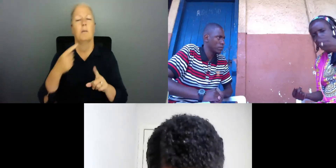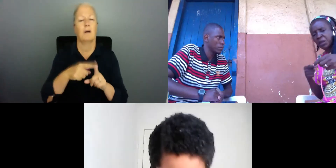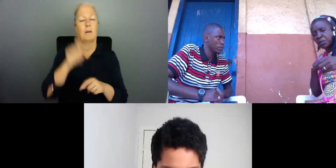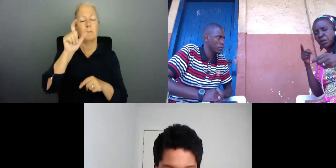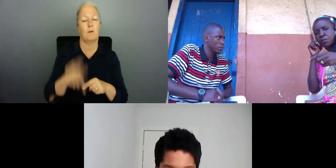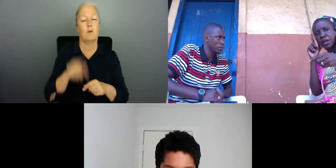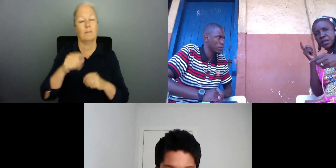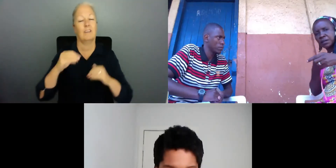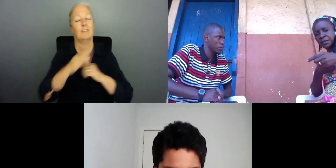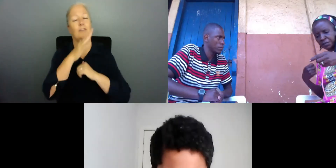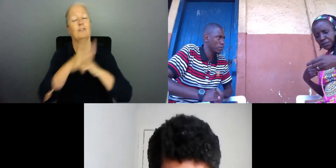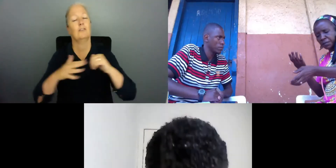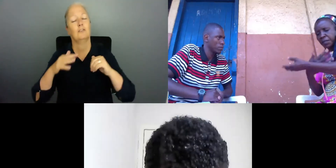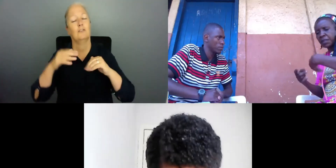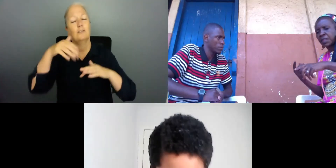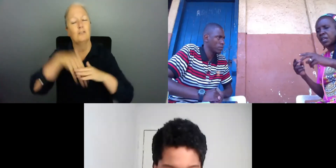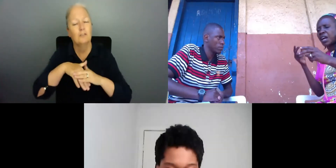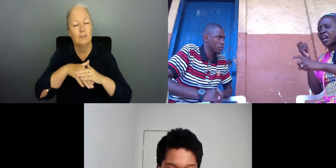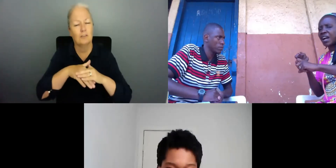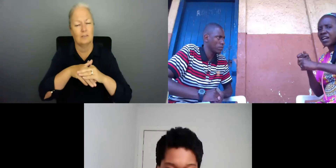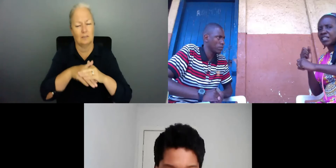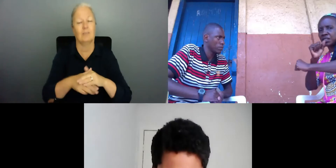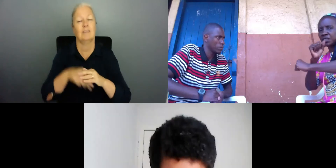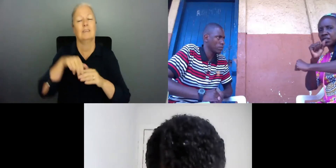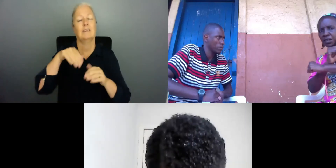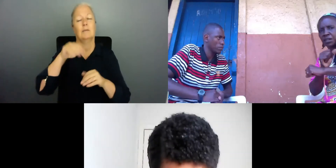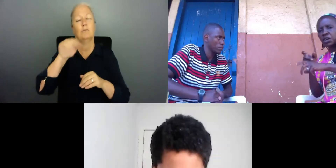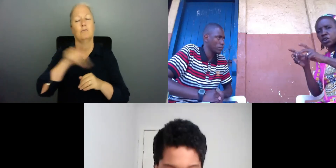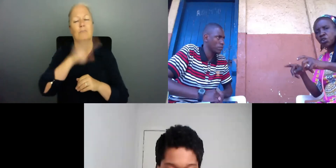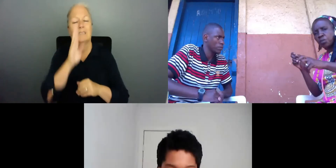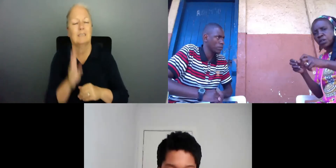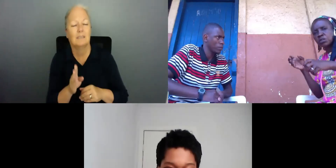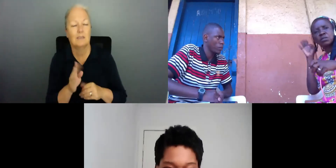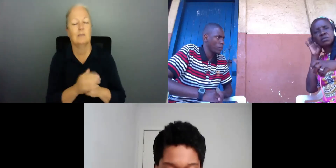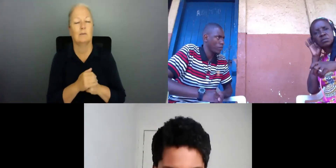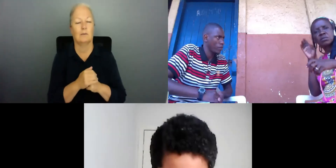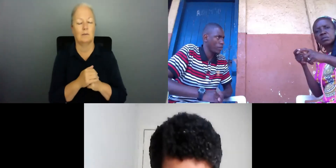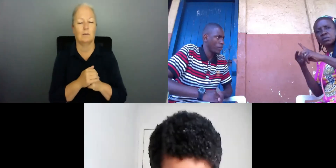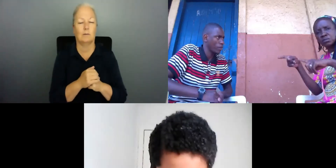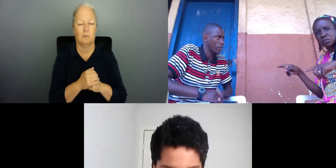to resistance and my country tears of autogenic structure that does not like people like us to